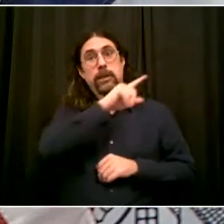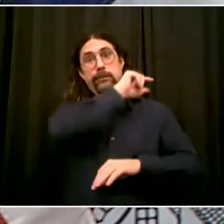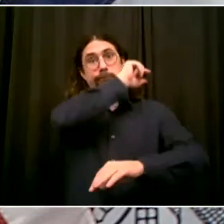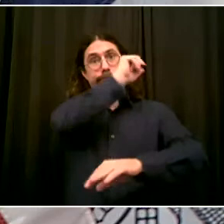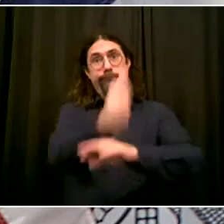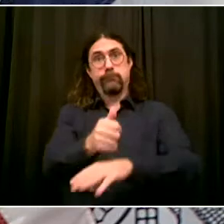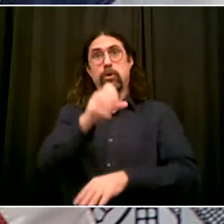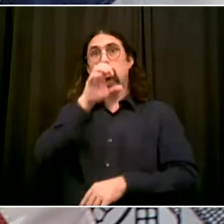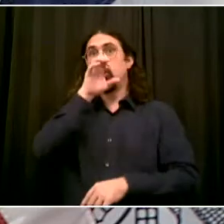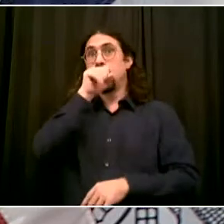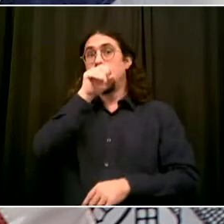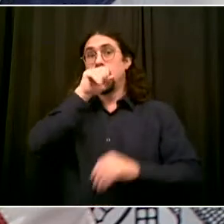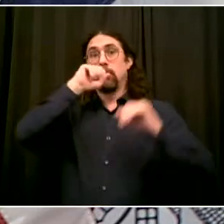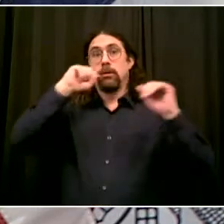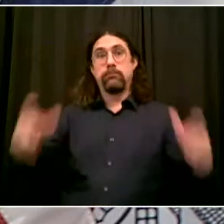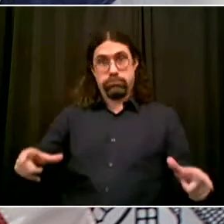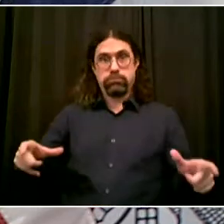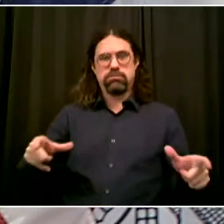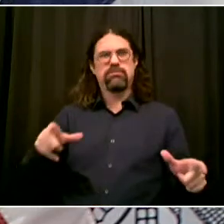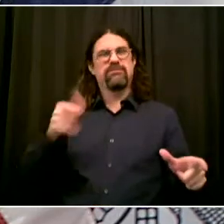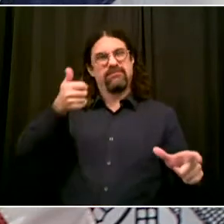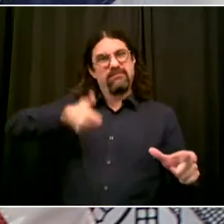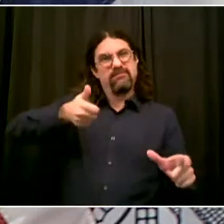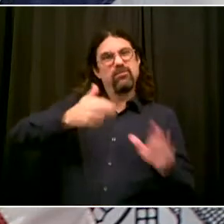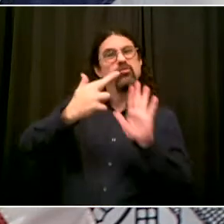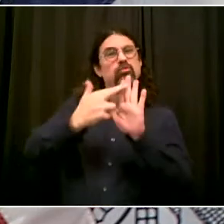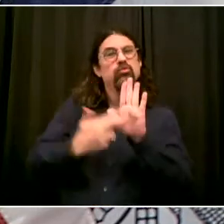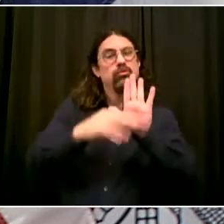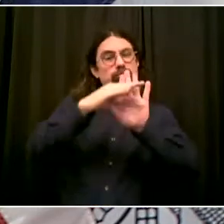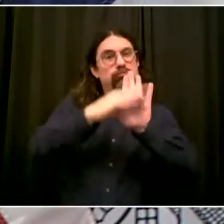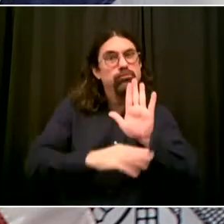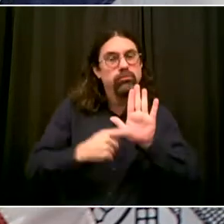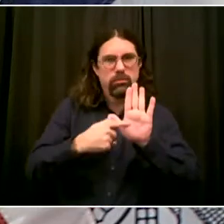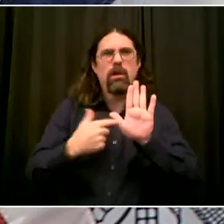WILL BE OPENING. IN THE MEANTIME WE AA REIGONGNGT O GET THAT TESTING IN PLACE BECAUSE